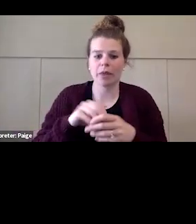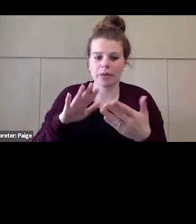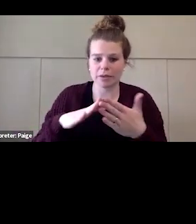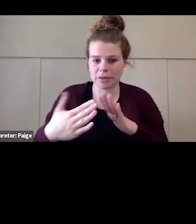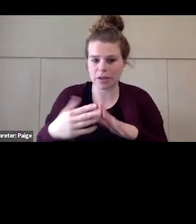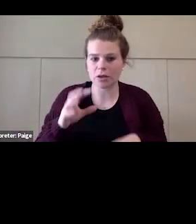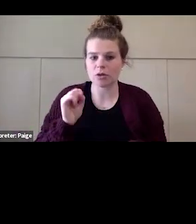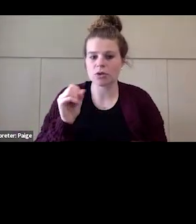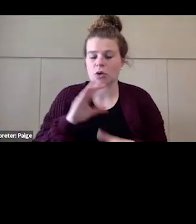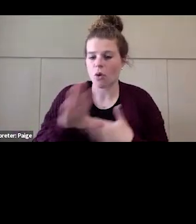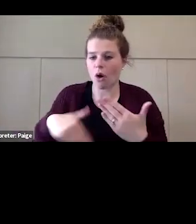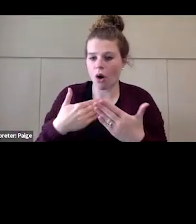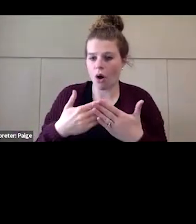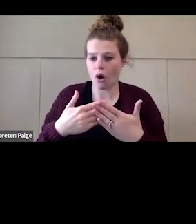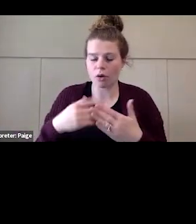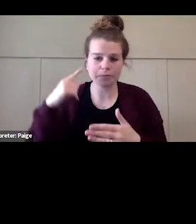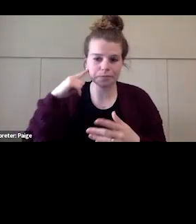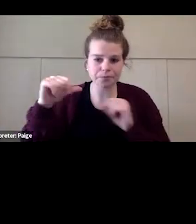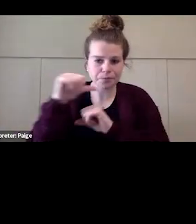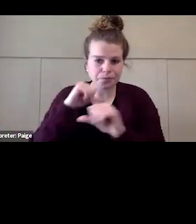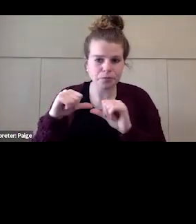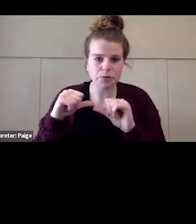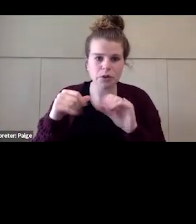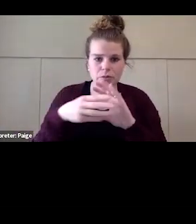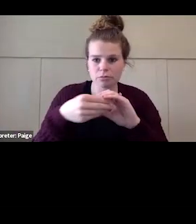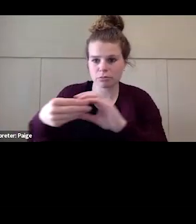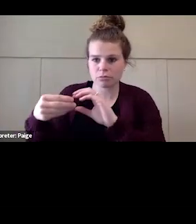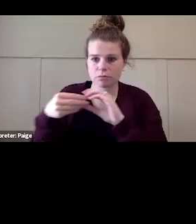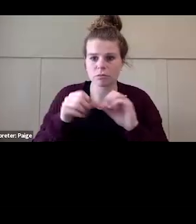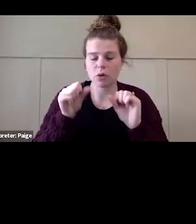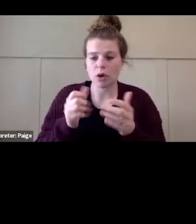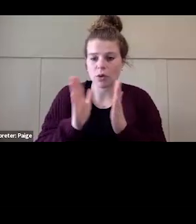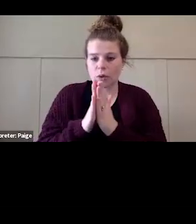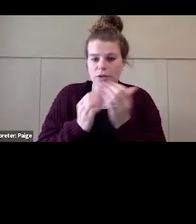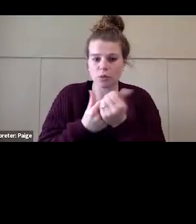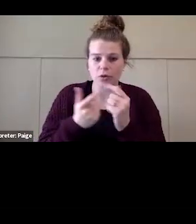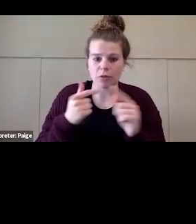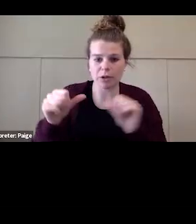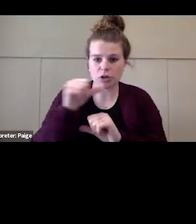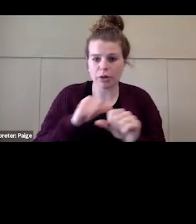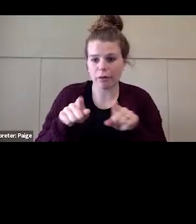So we can all hear each other on the radio, we can request support from one another as needed.